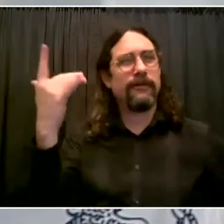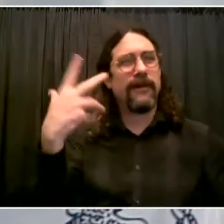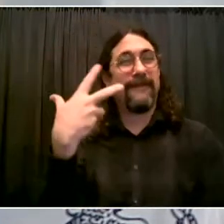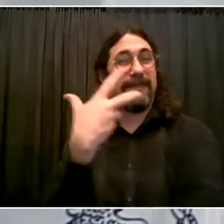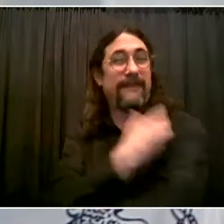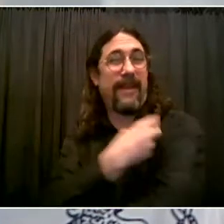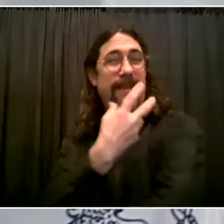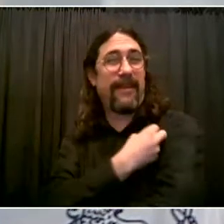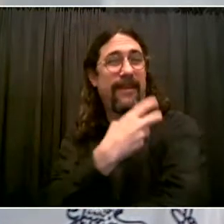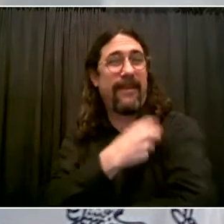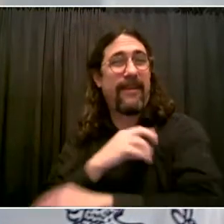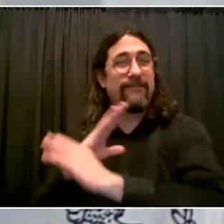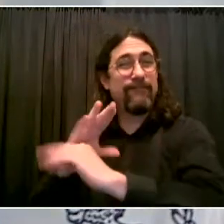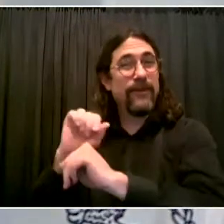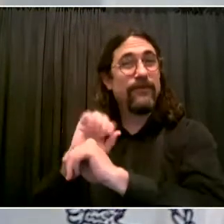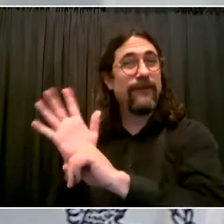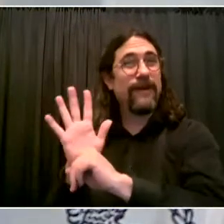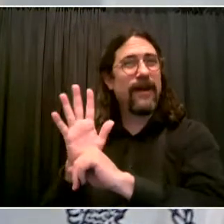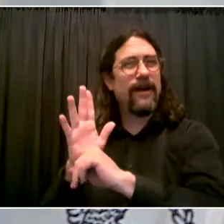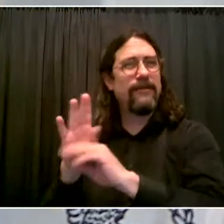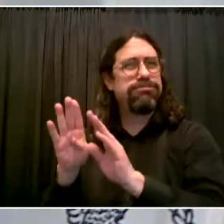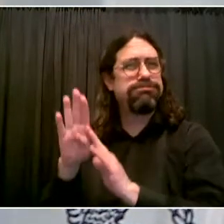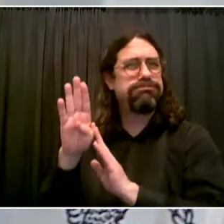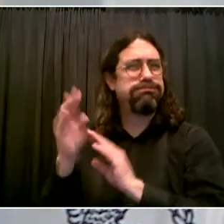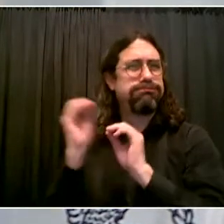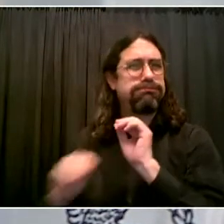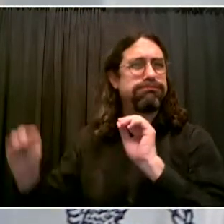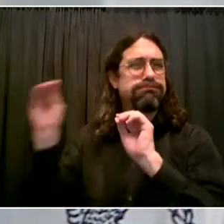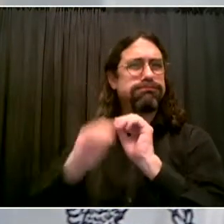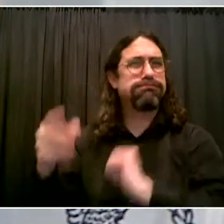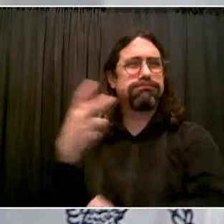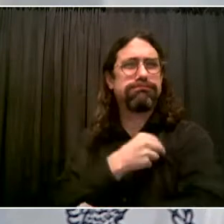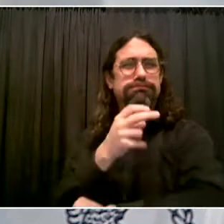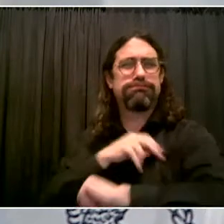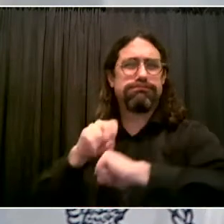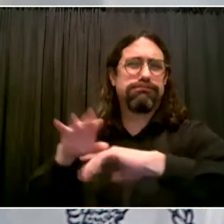IN NEW YORK CITY AND IT IS A HOPEFUL TIME BECAUSE WE KEEP MOVING FORWARD WITH A VACCINATION EFFORT.